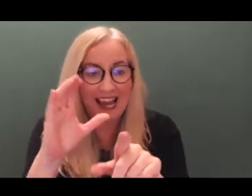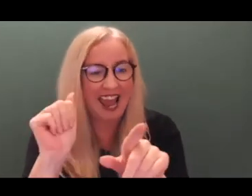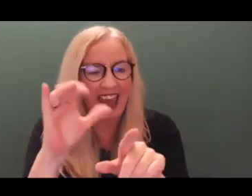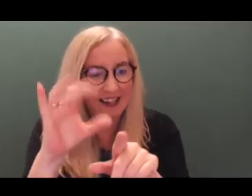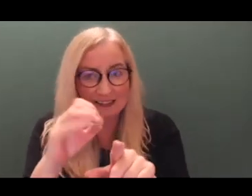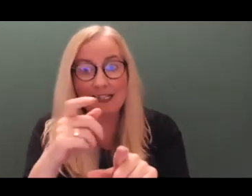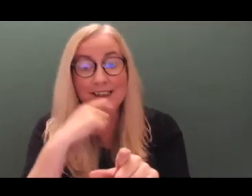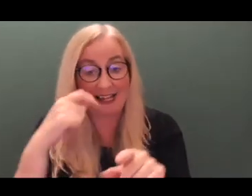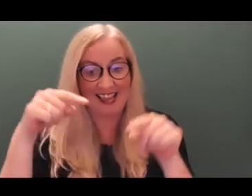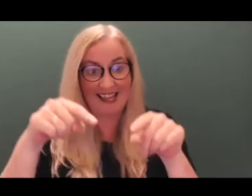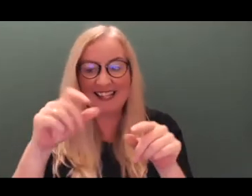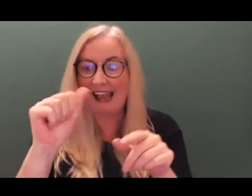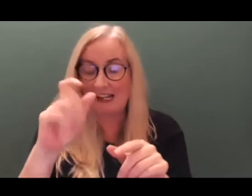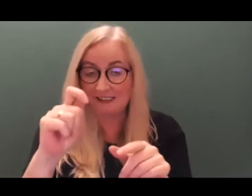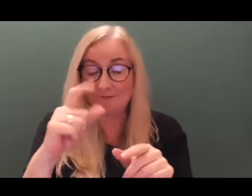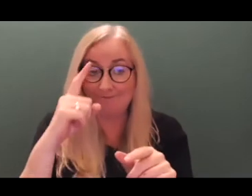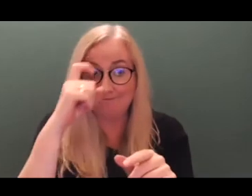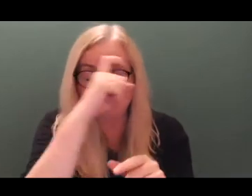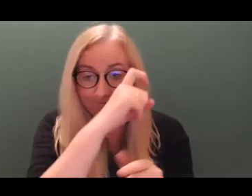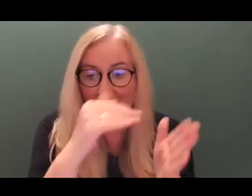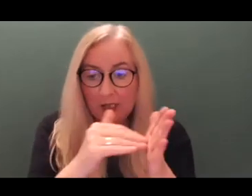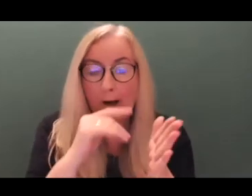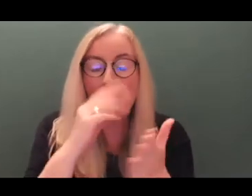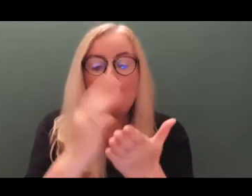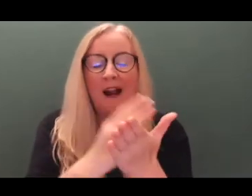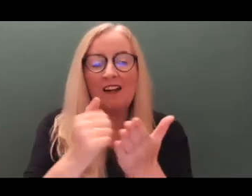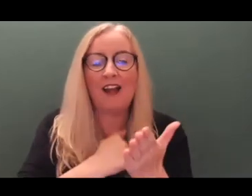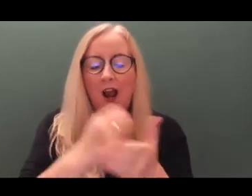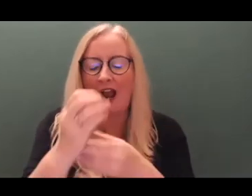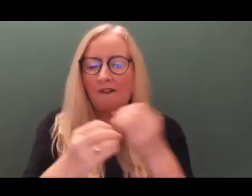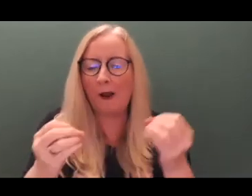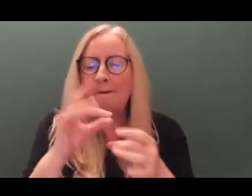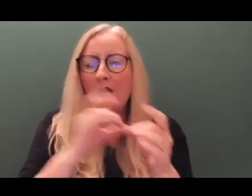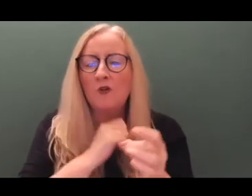at some level but I suppose part of the role of our office is to uncomplicate it and to provide